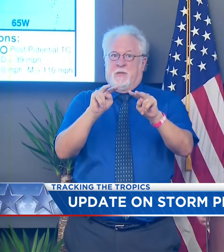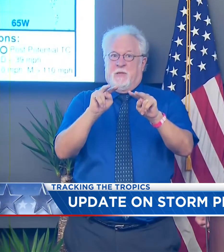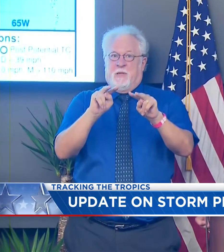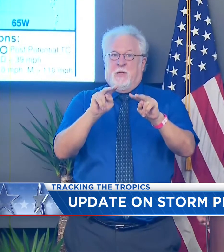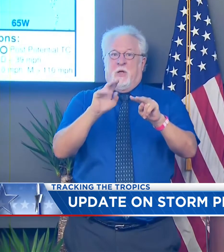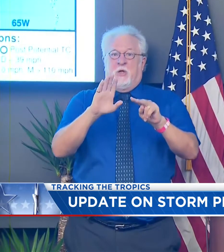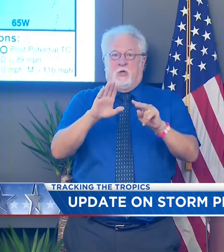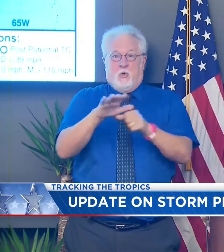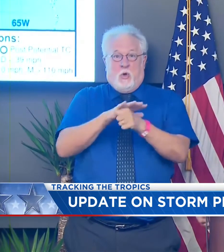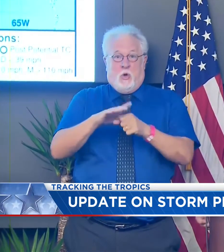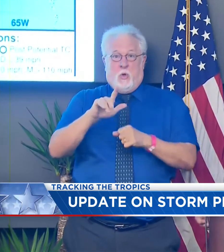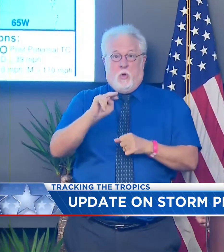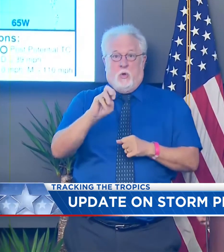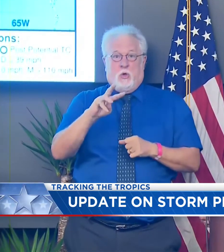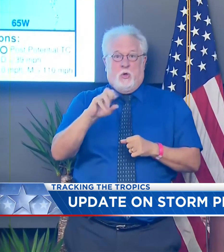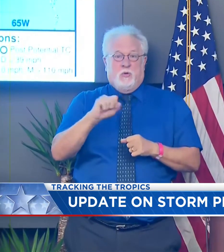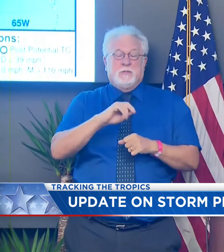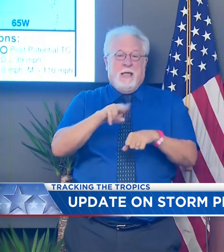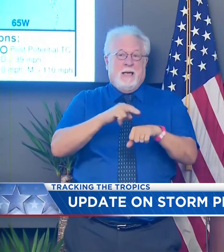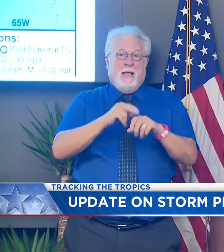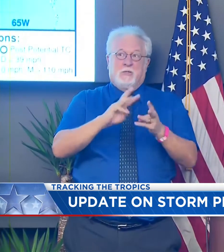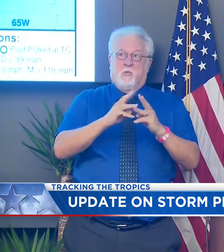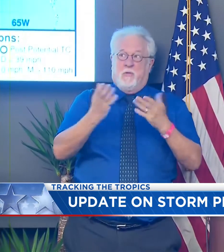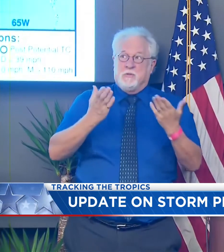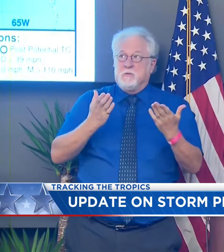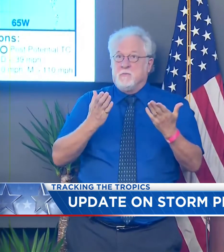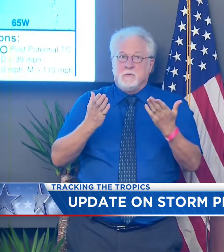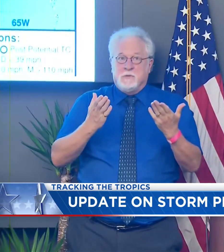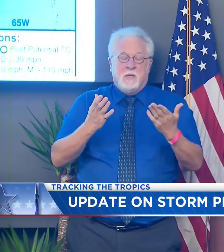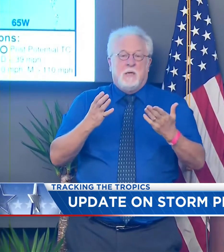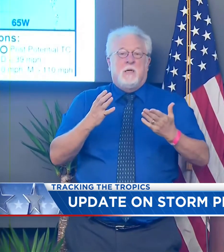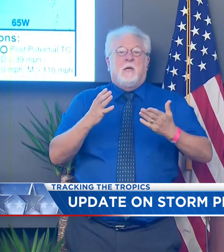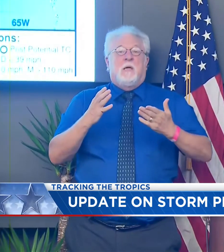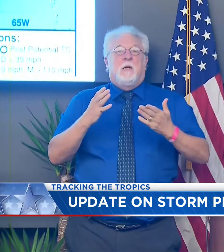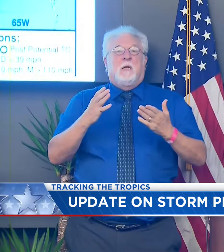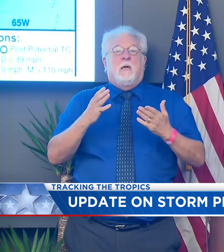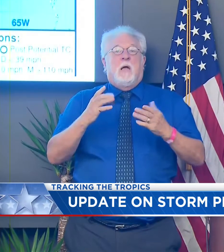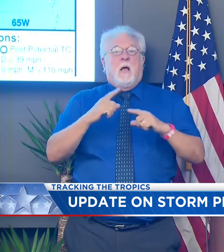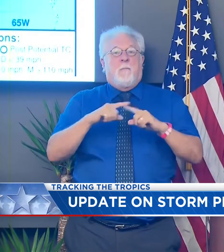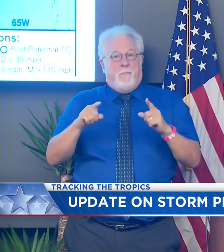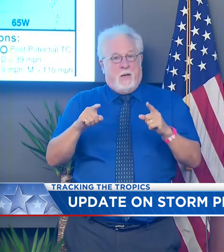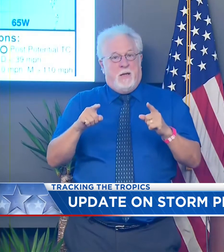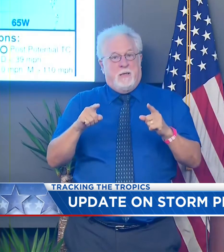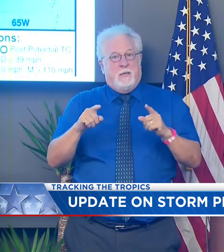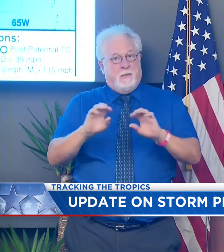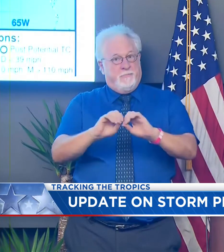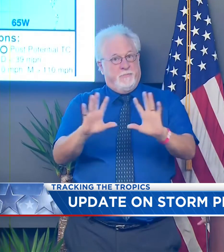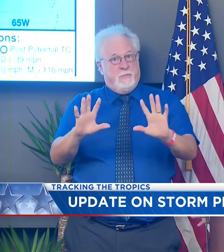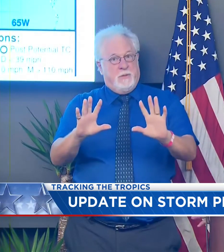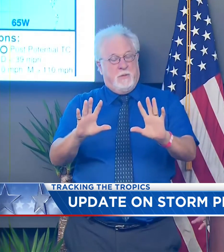INFORMATION TODAY. AND YOU PROBABLY HAVE BEEN